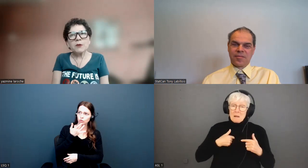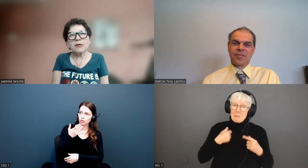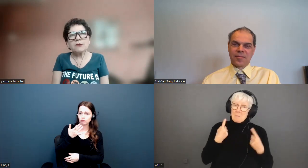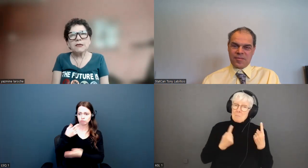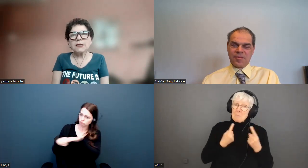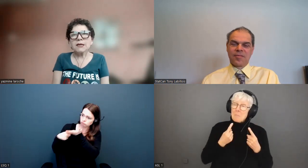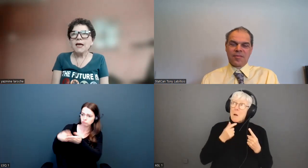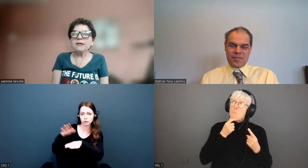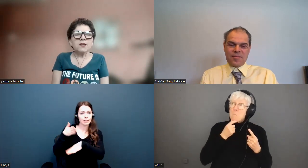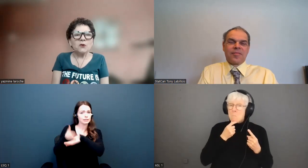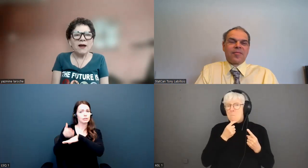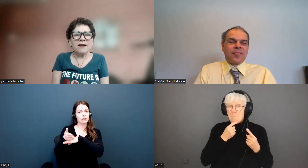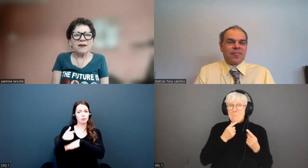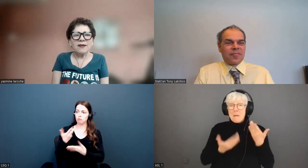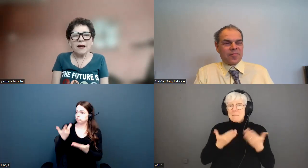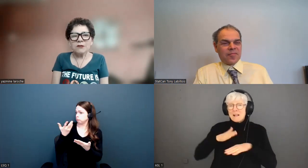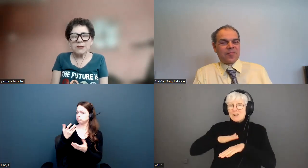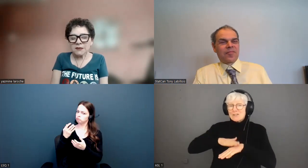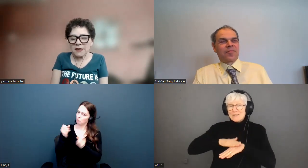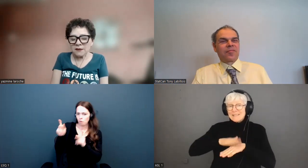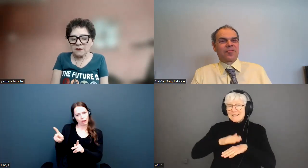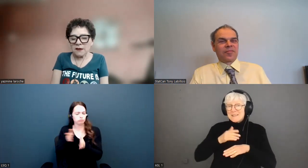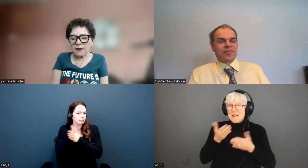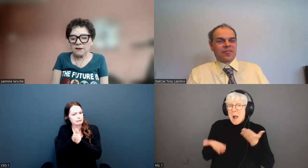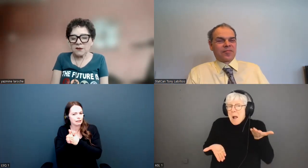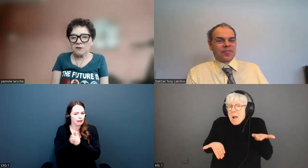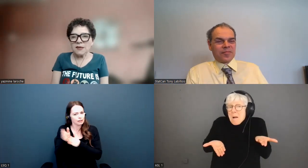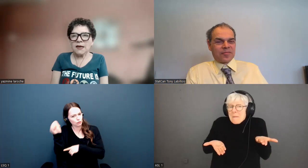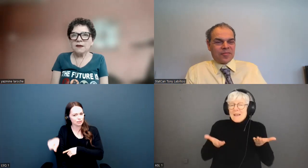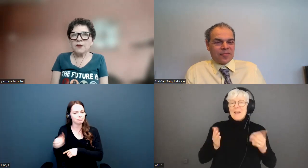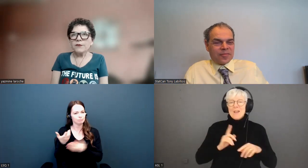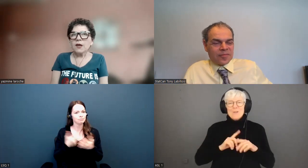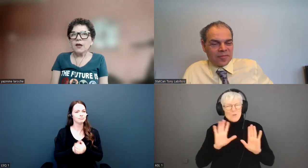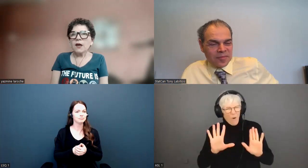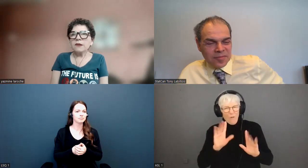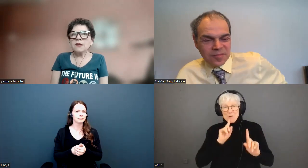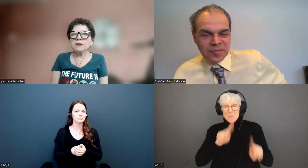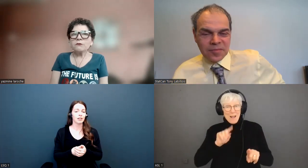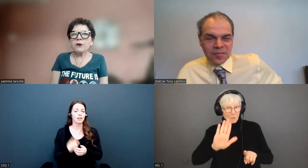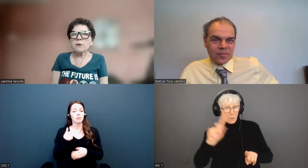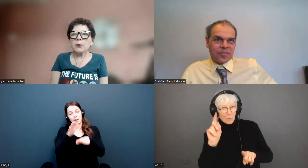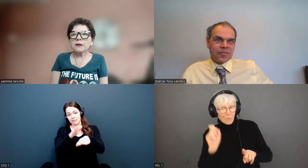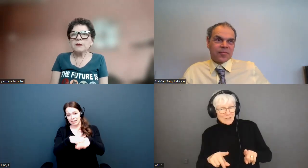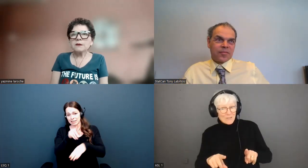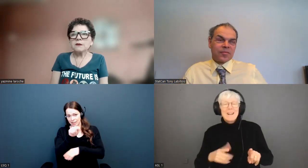hmm that could be interesting so I I would just say uh Tony that I think it's very important